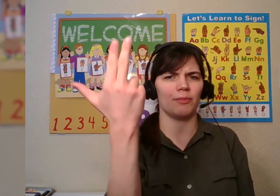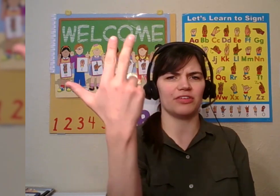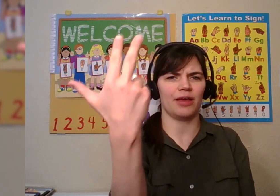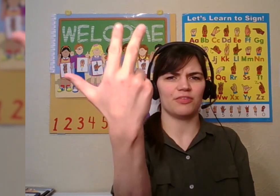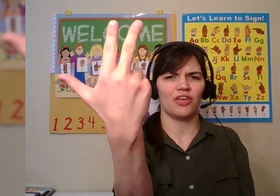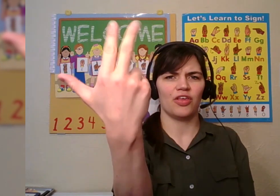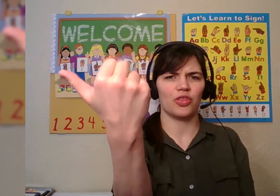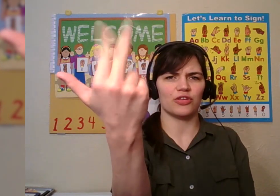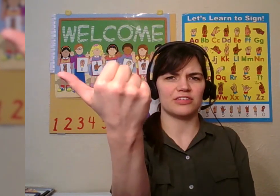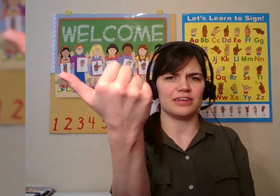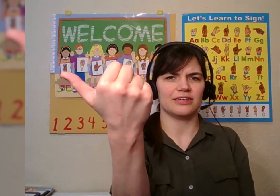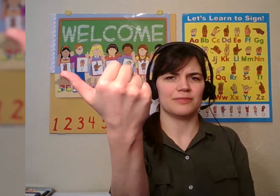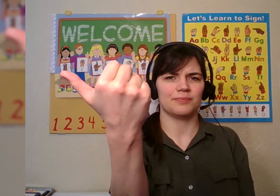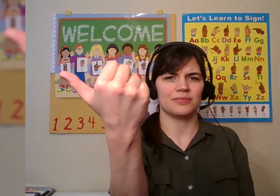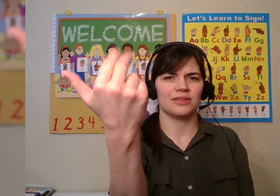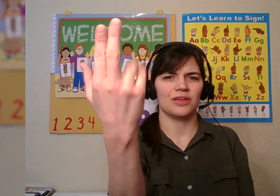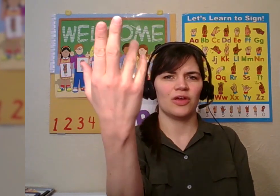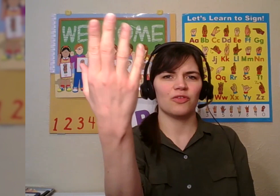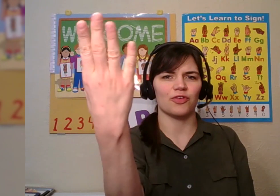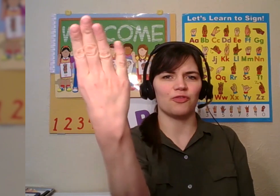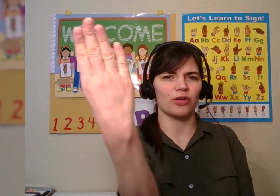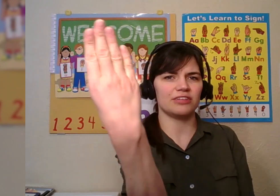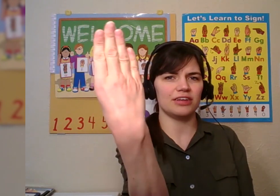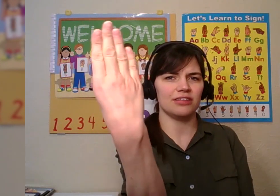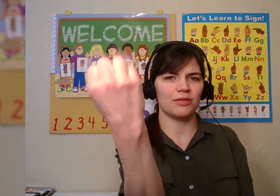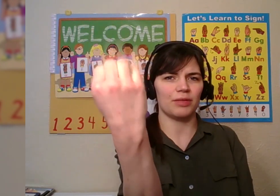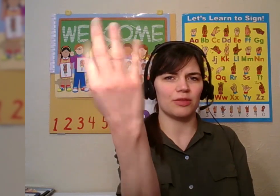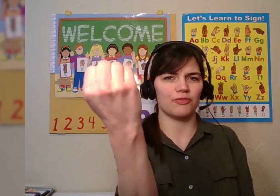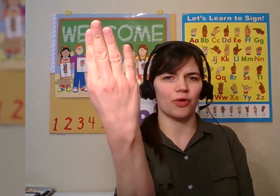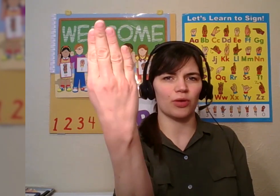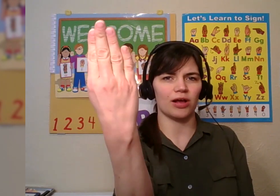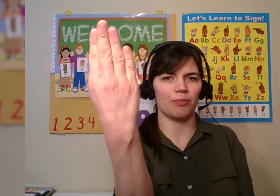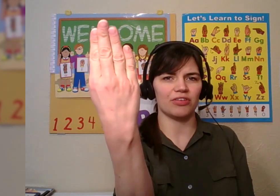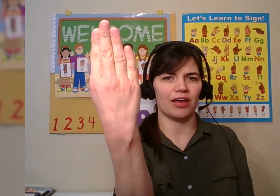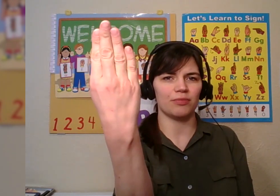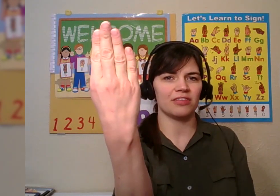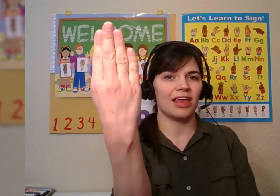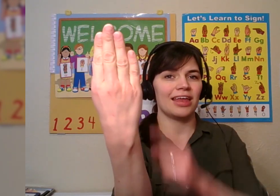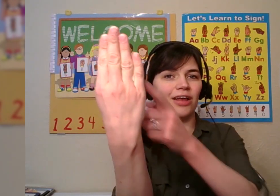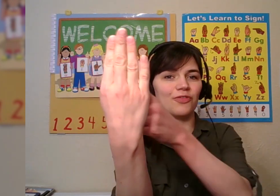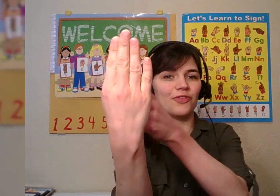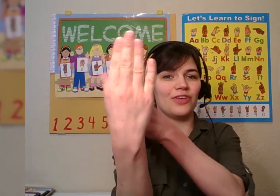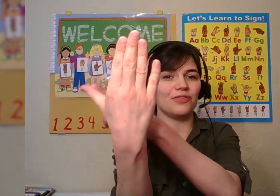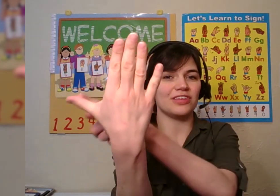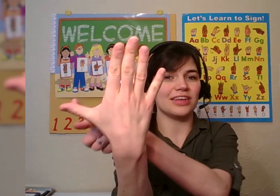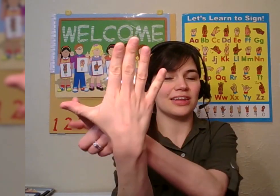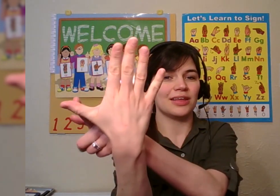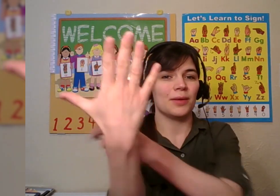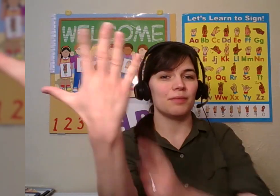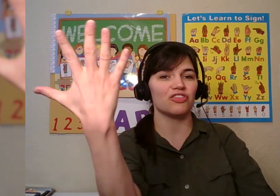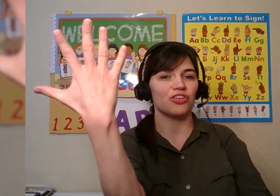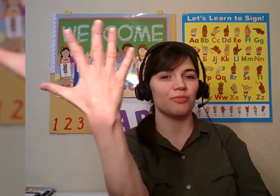times: 13. For 14, bend them forward a couple times. Now for 15, make sure you're making